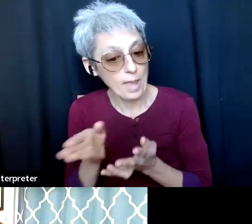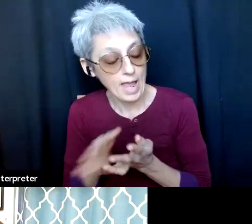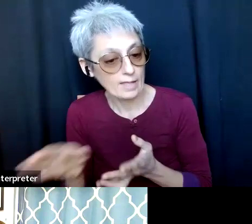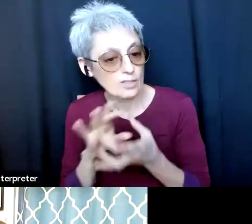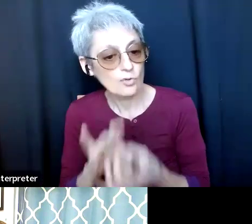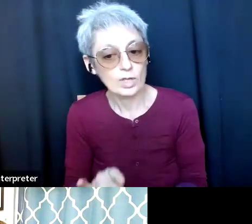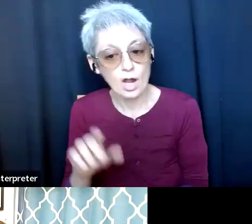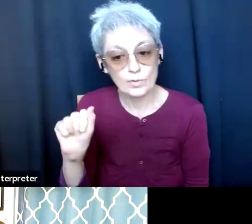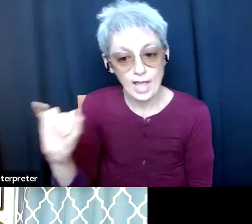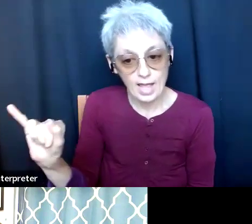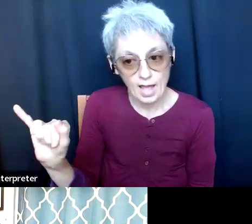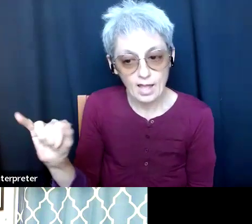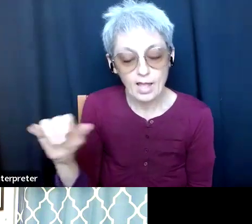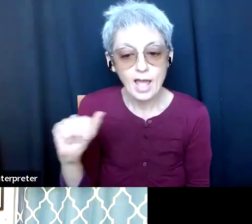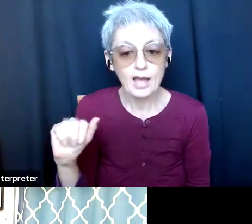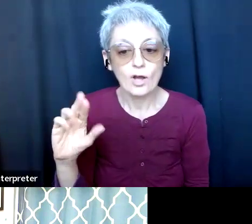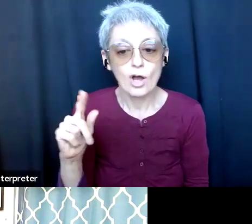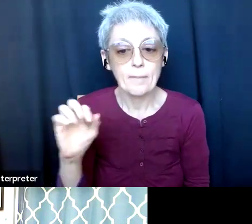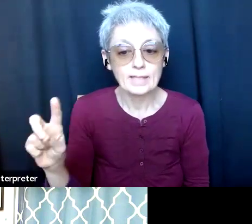We have not done research in this direction.